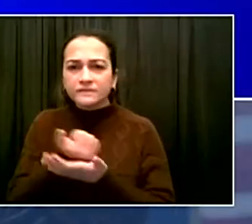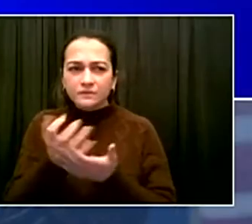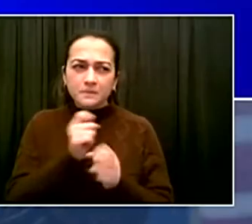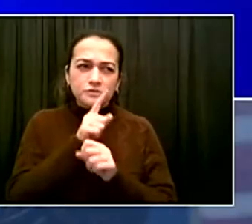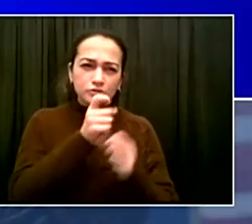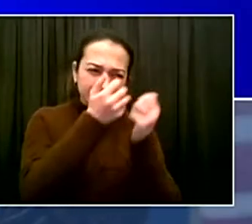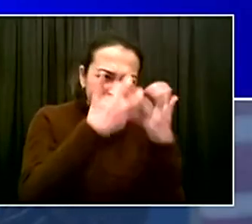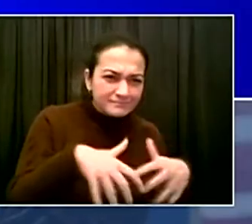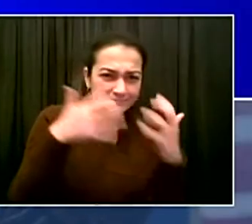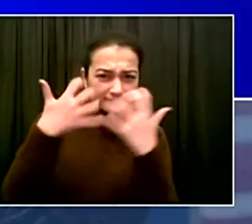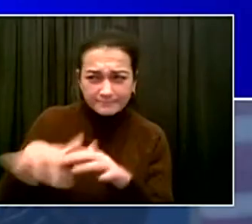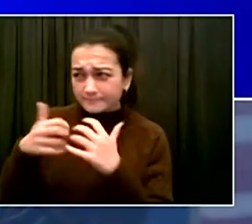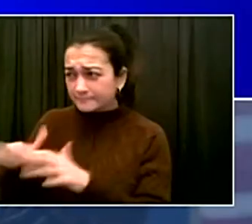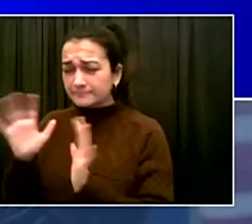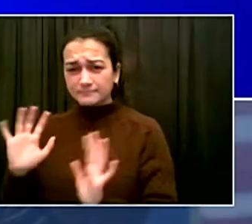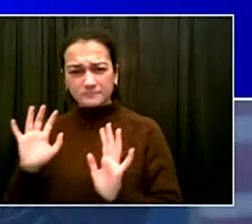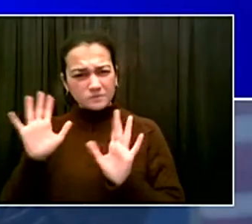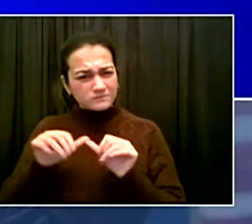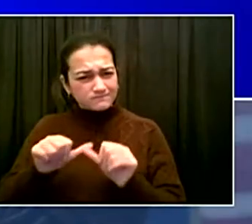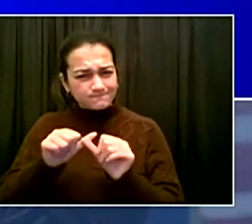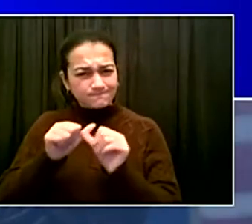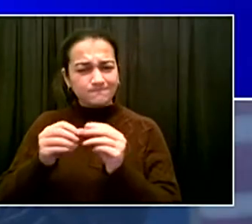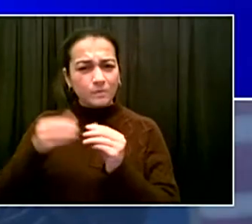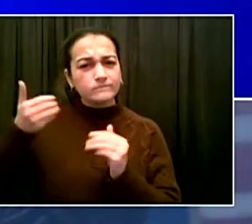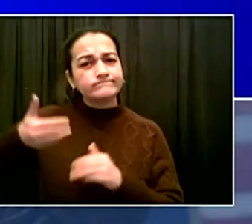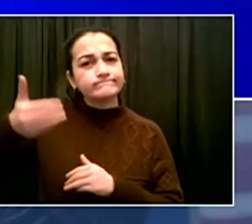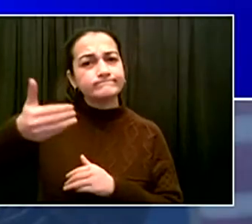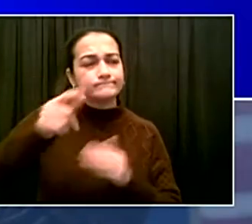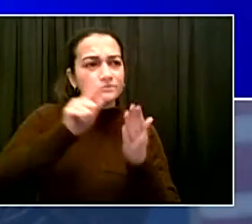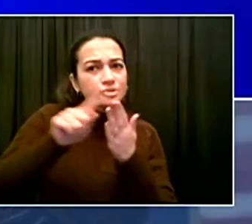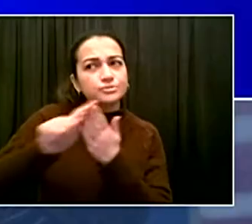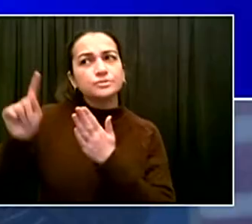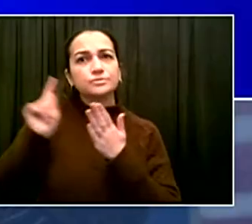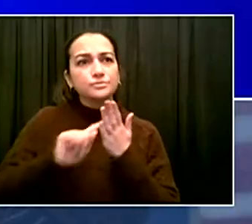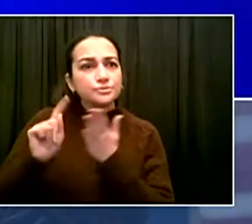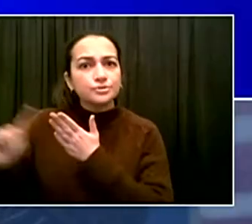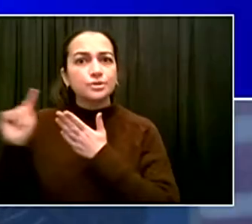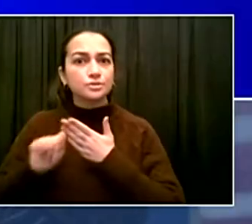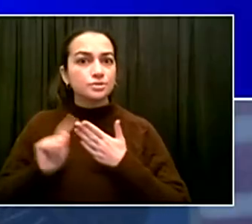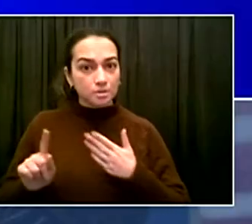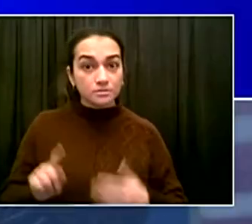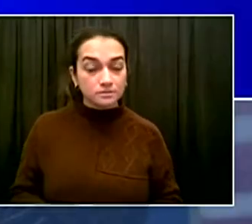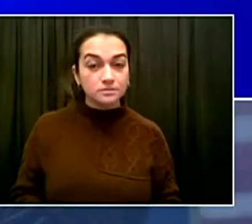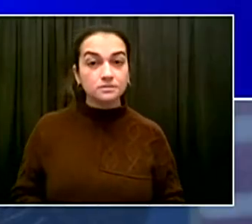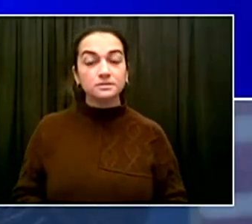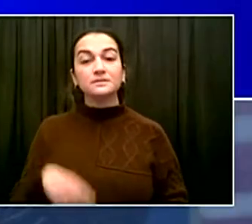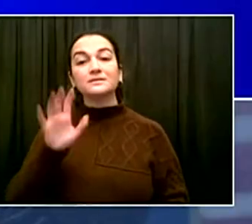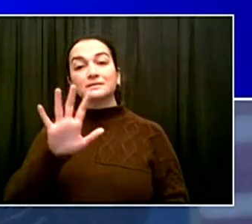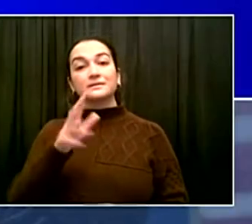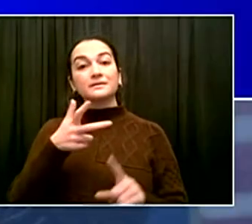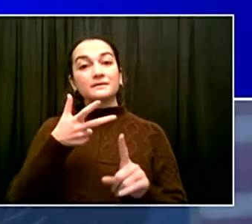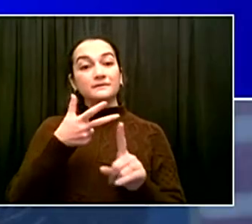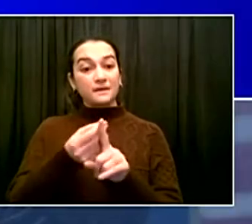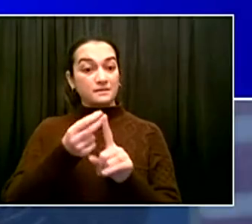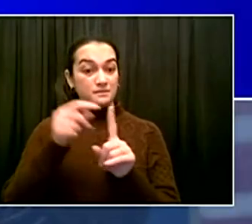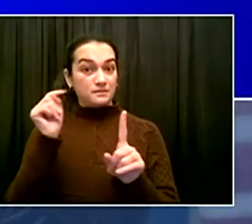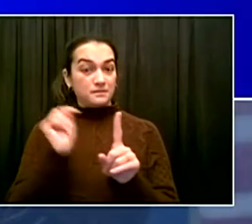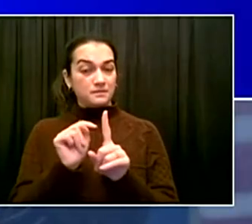OMICRON AND TO MAKE SURE THAT